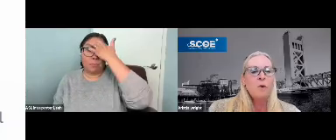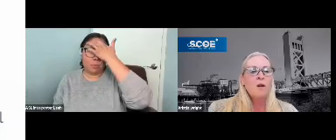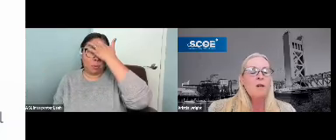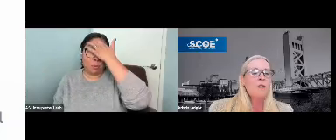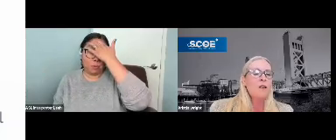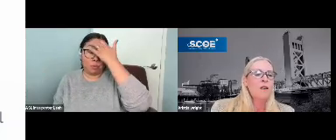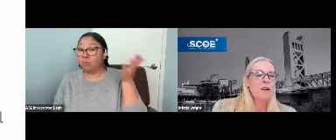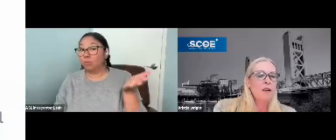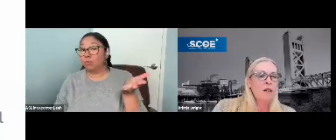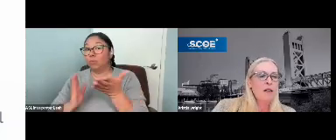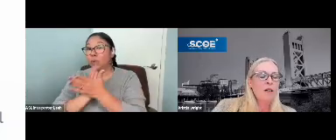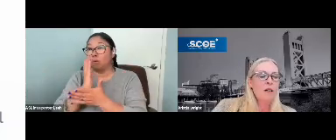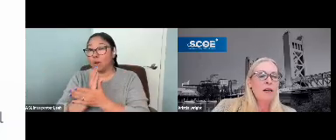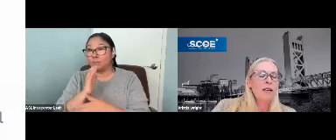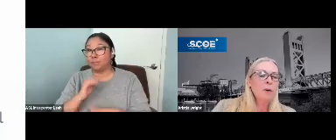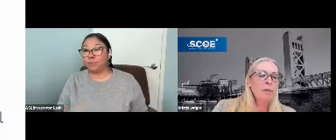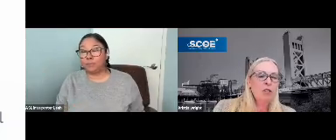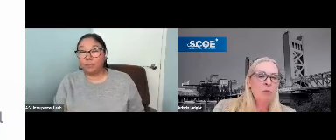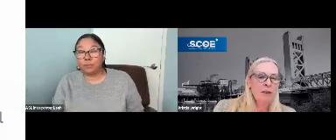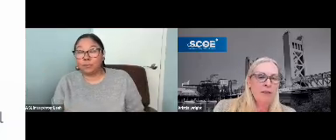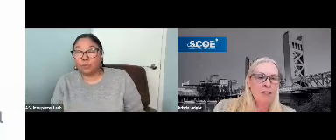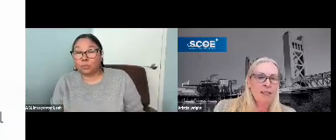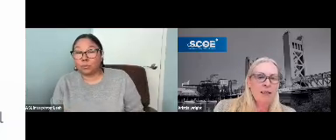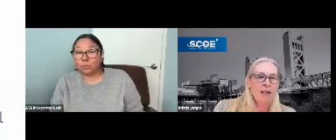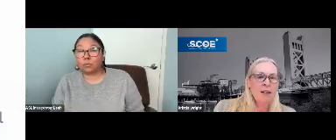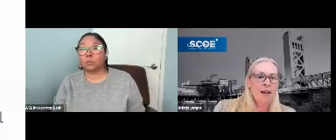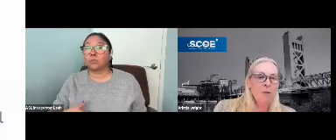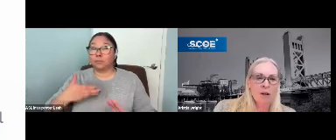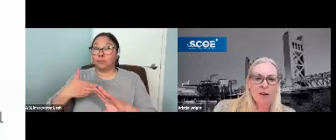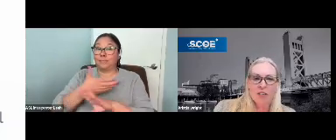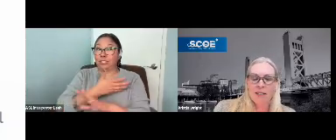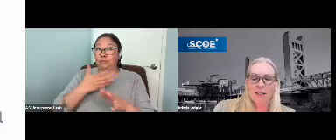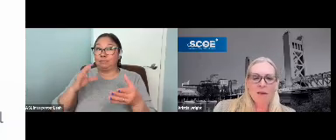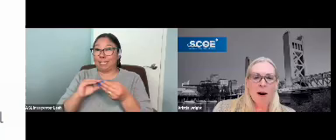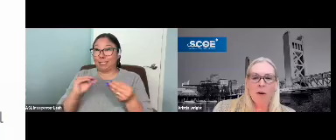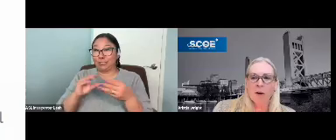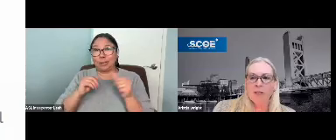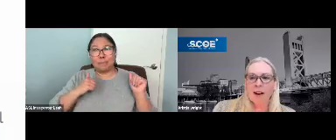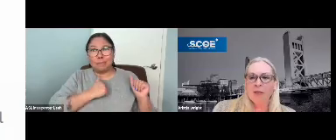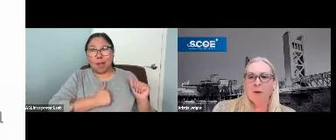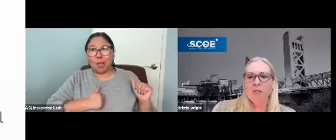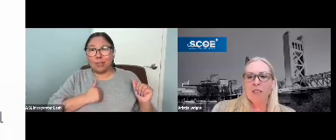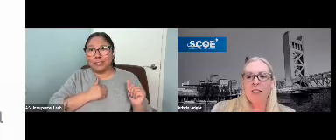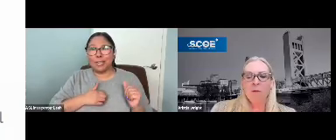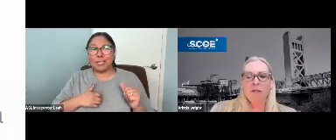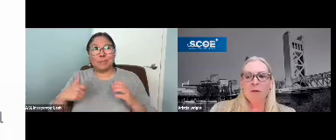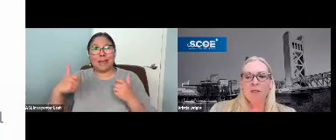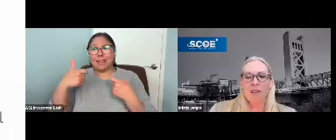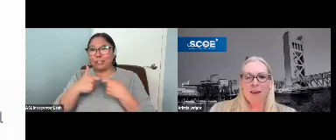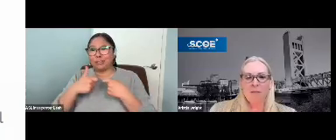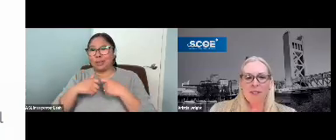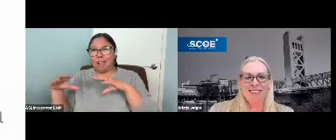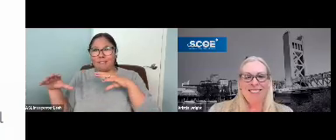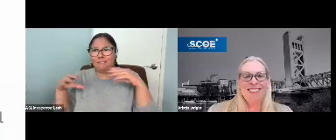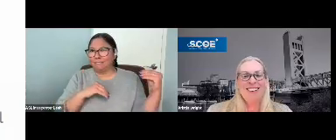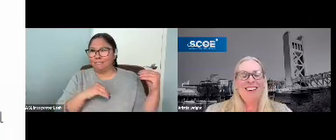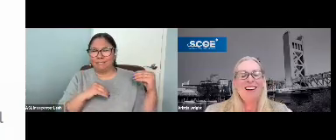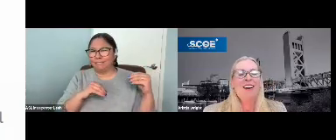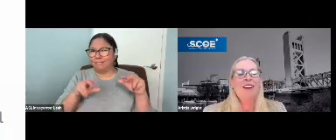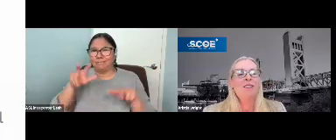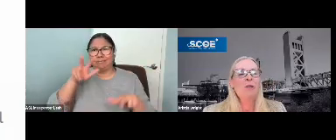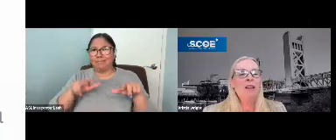So, as we mentioned previously, and apologies, the power goes out at the most inopportune times, a